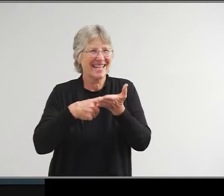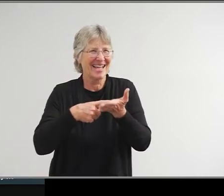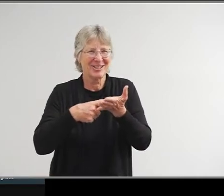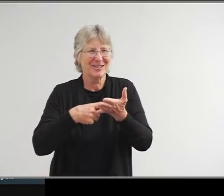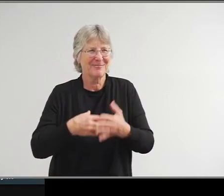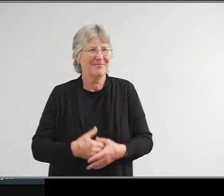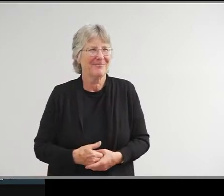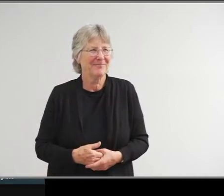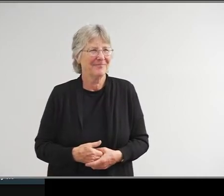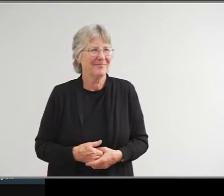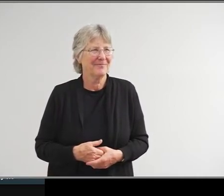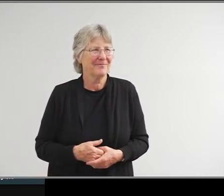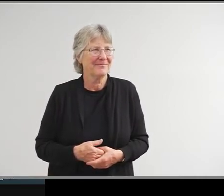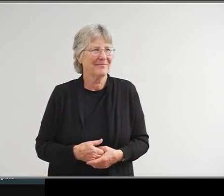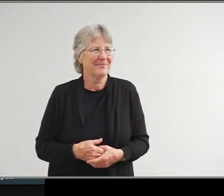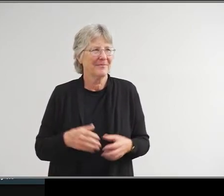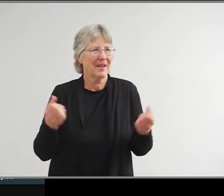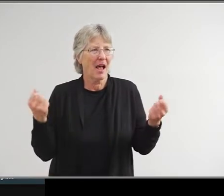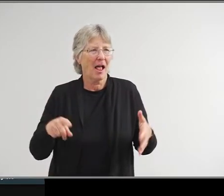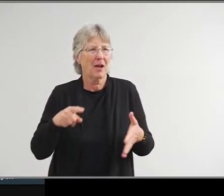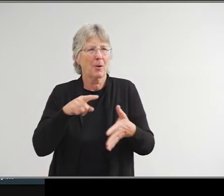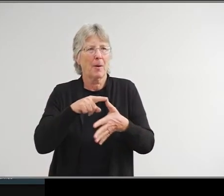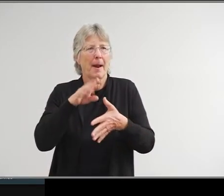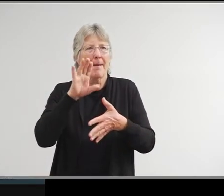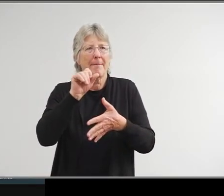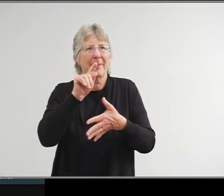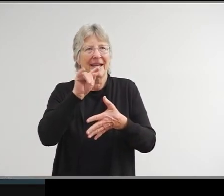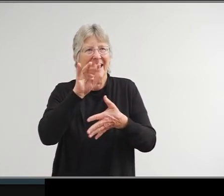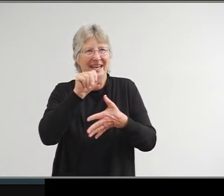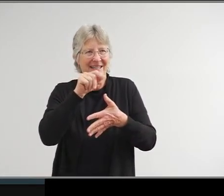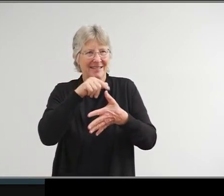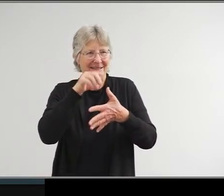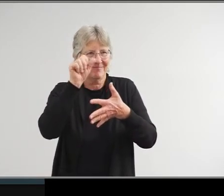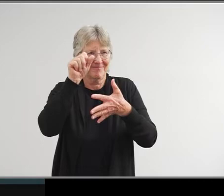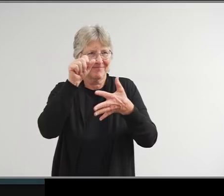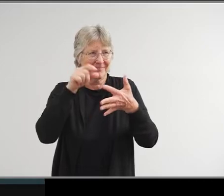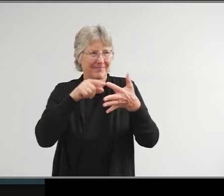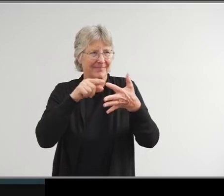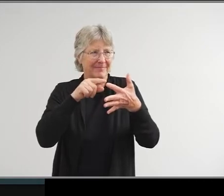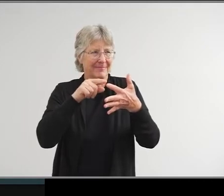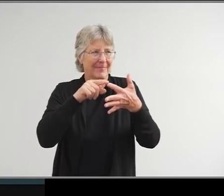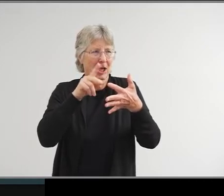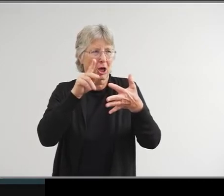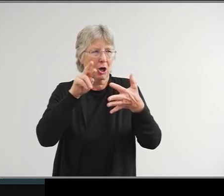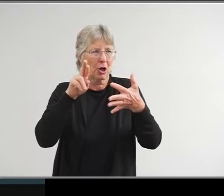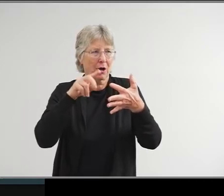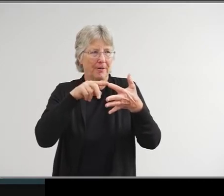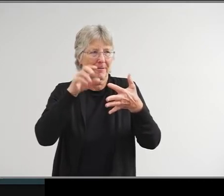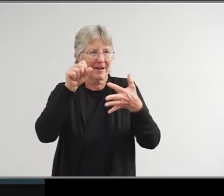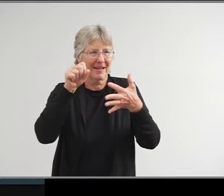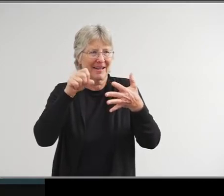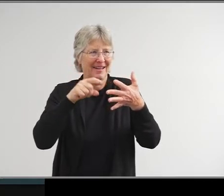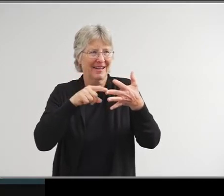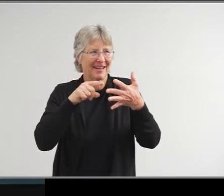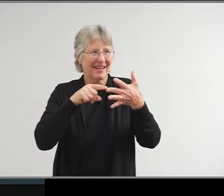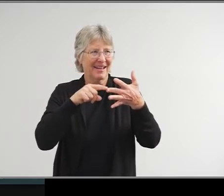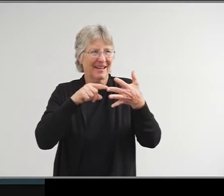All in favor. Dr. Benitez. Aye. Ms. Kerr Aye. Mr. Miller.